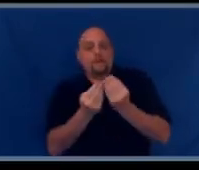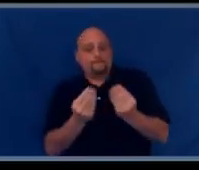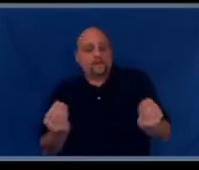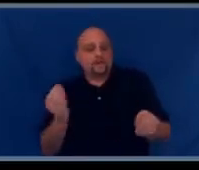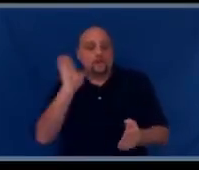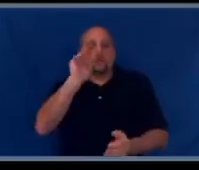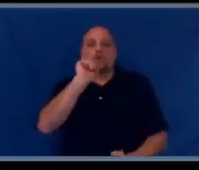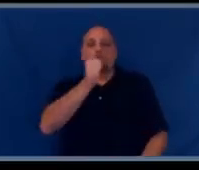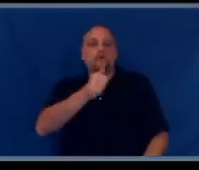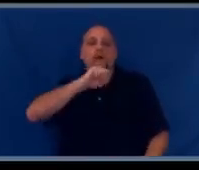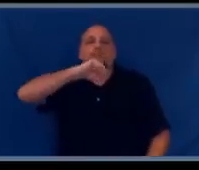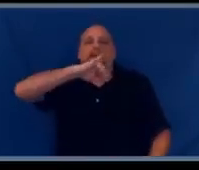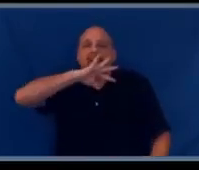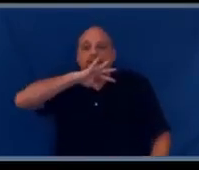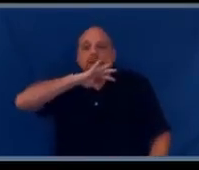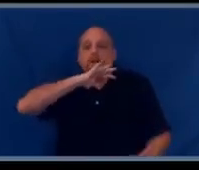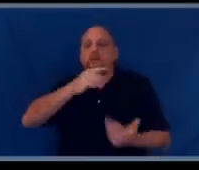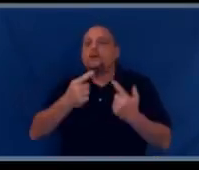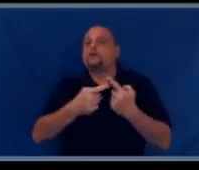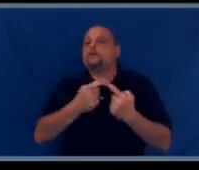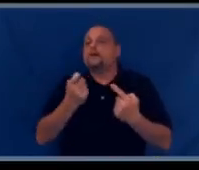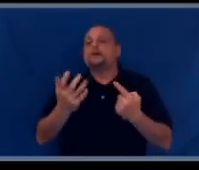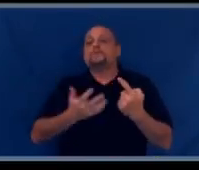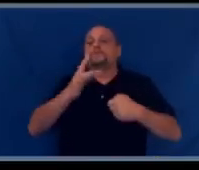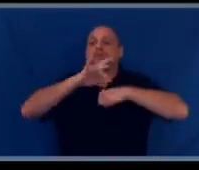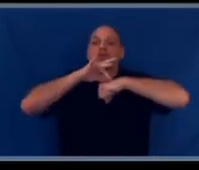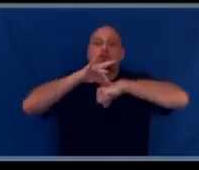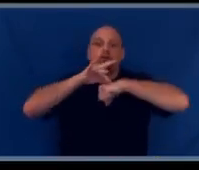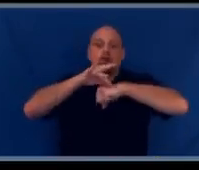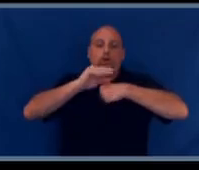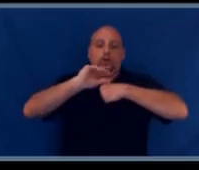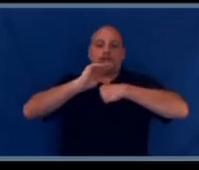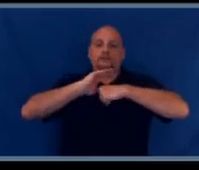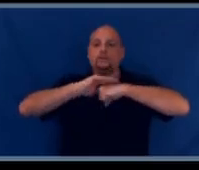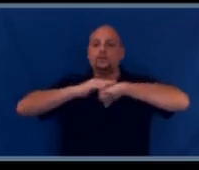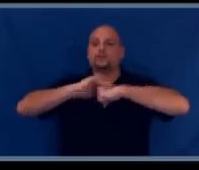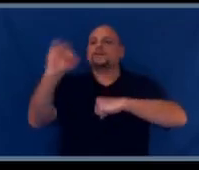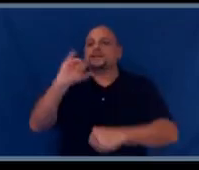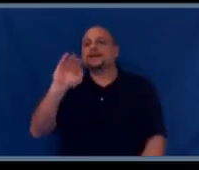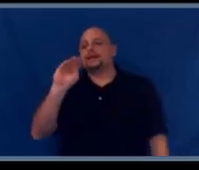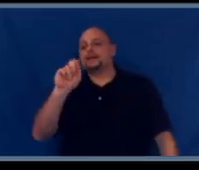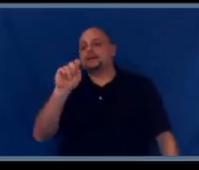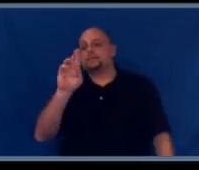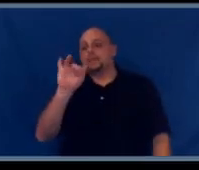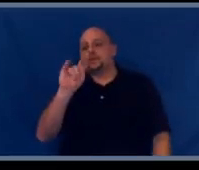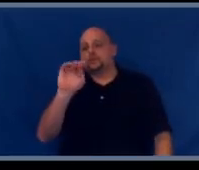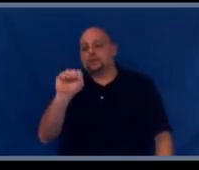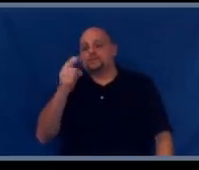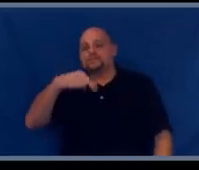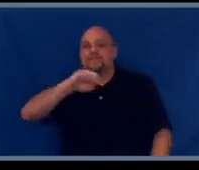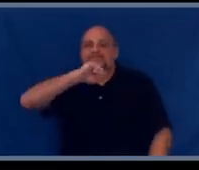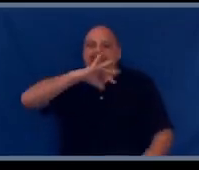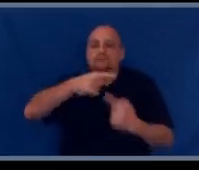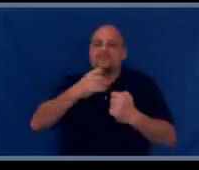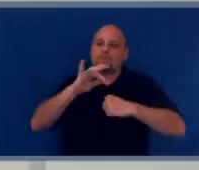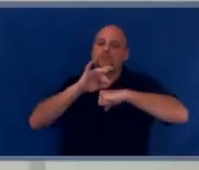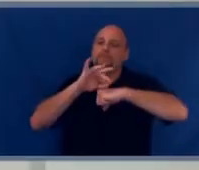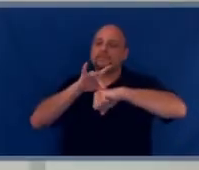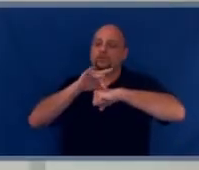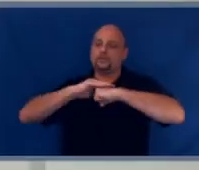IT'S NOT GOING TO BE CONTAMINATED IN THE EARTH'S